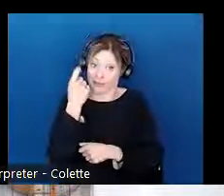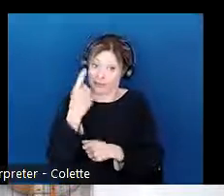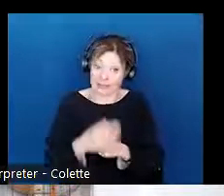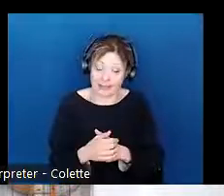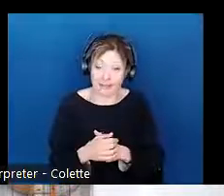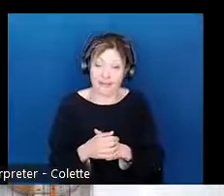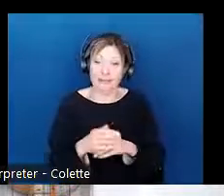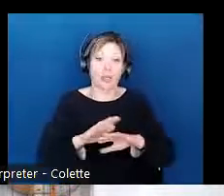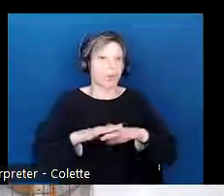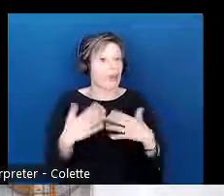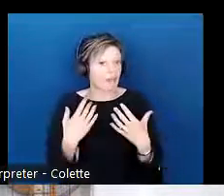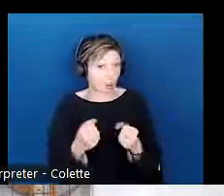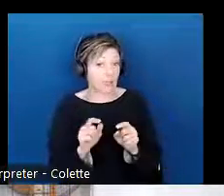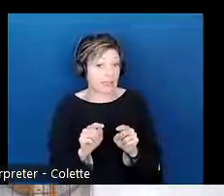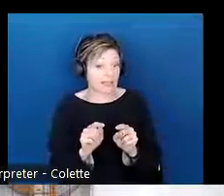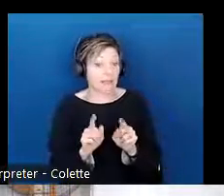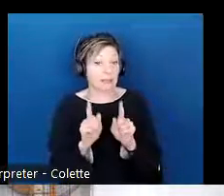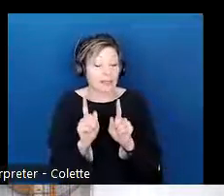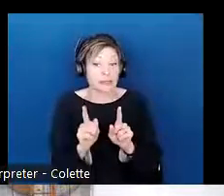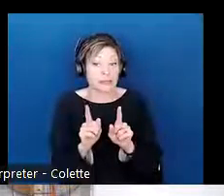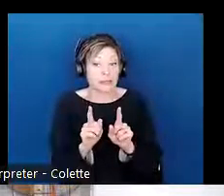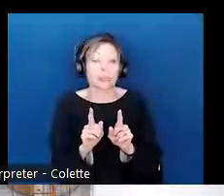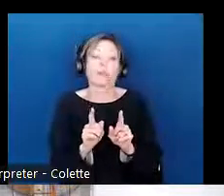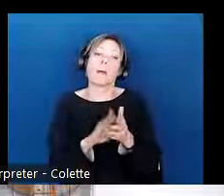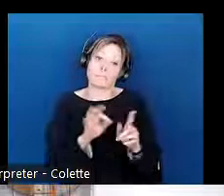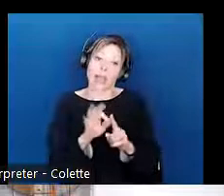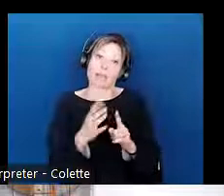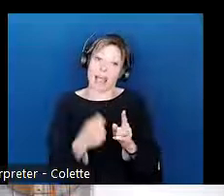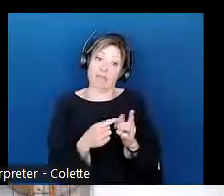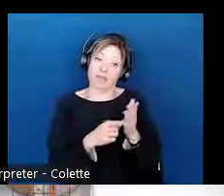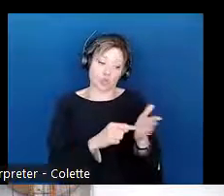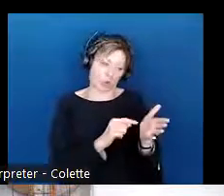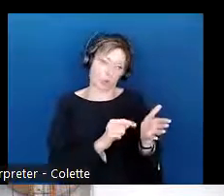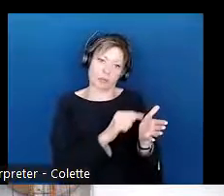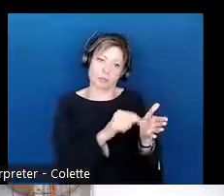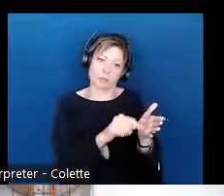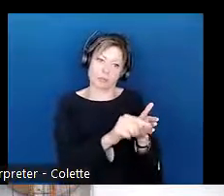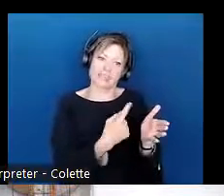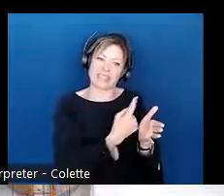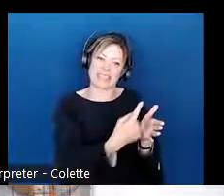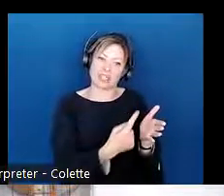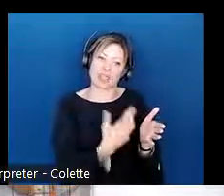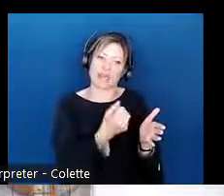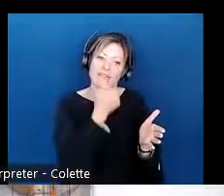got that but we have um we we have a map that shows where each one is numbered and it shows